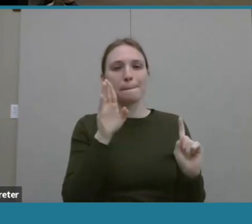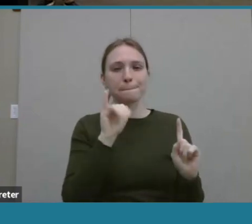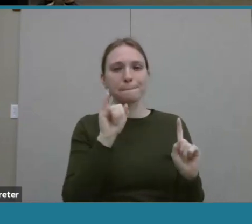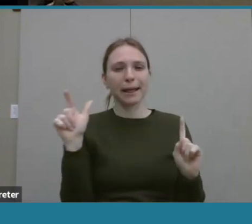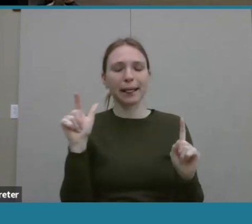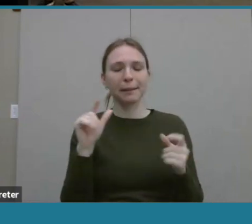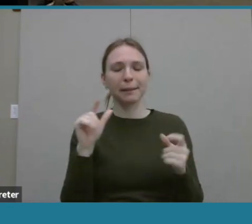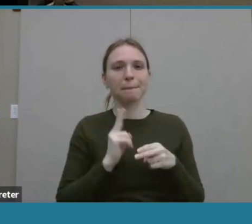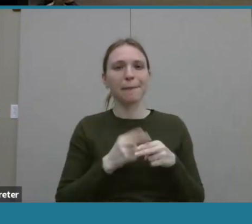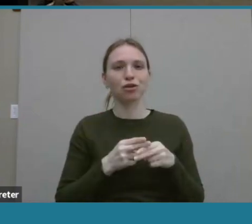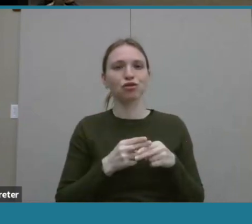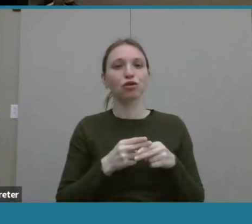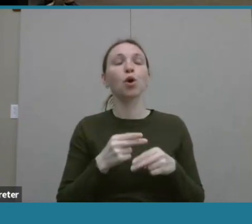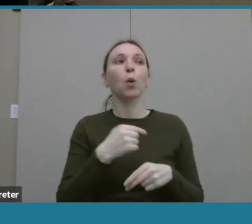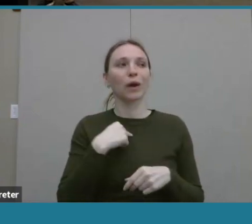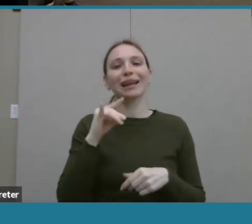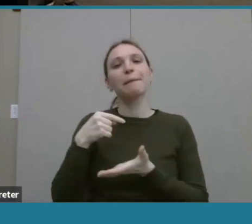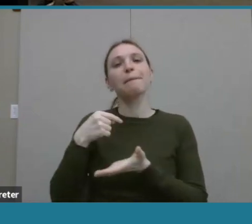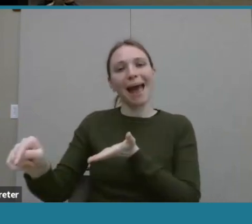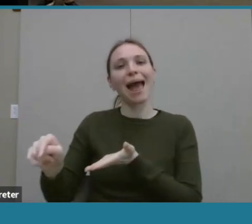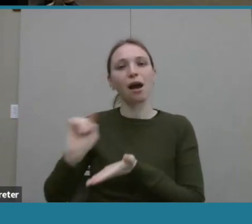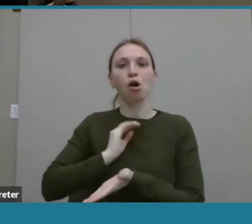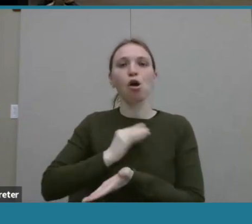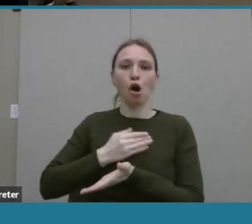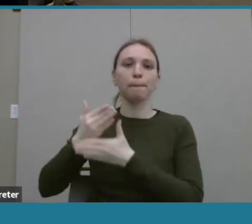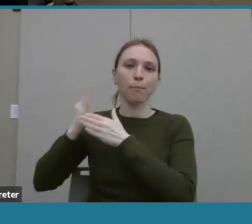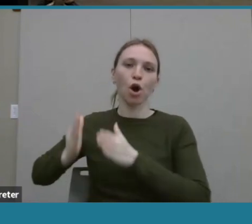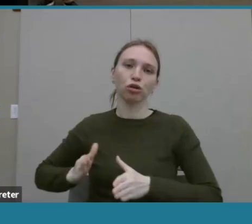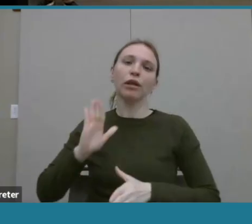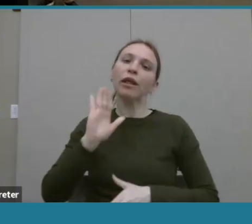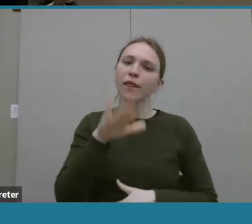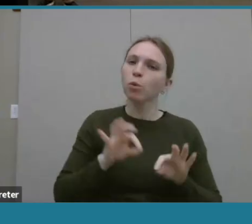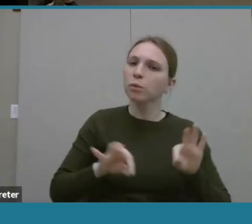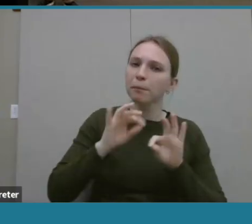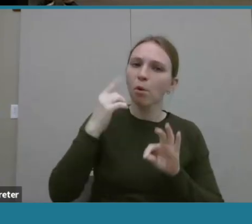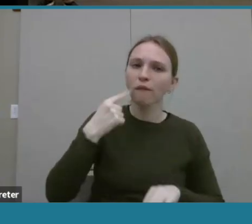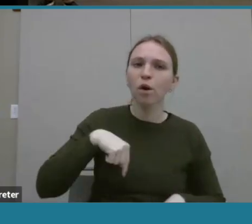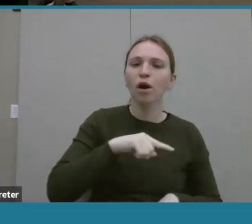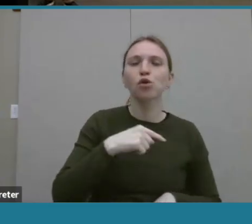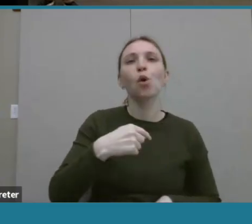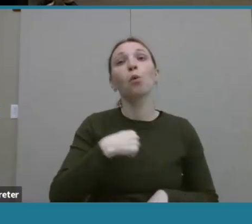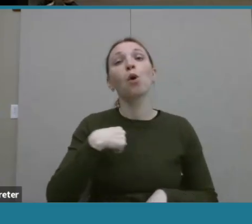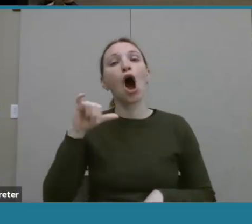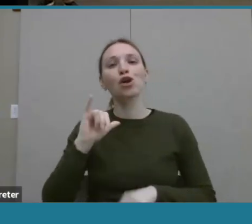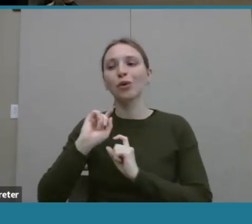We compensated the partners, which was really important for us to do. We also, at the end of it, gave everybody complimentary memberships because we just